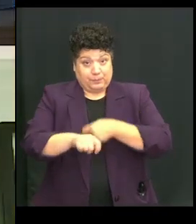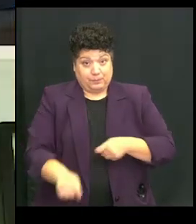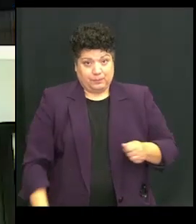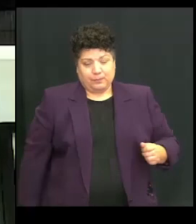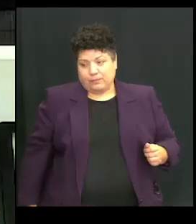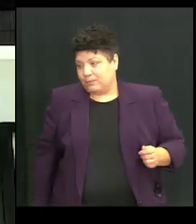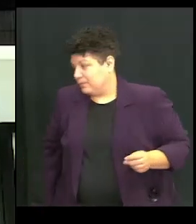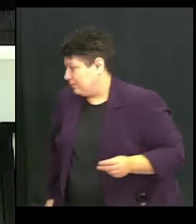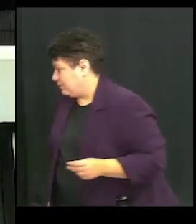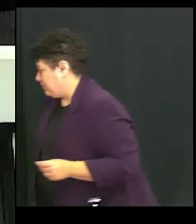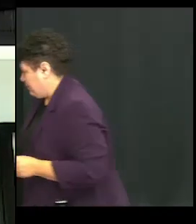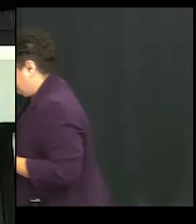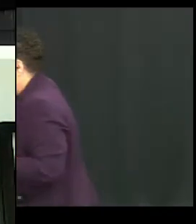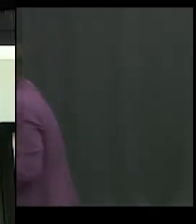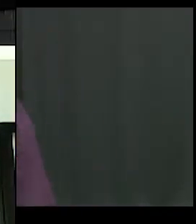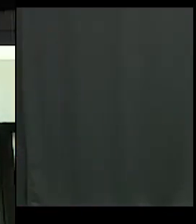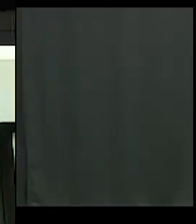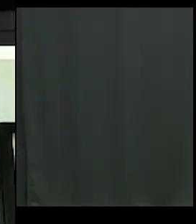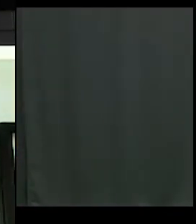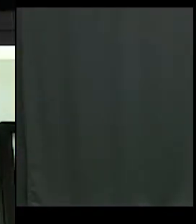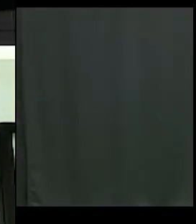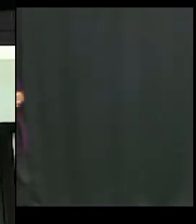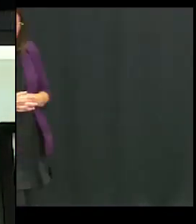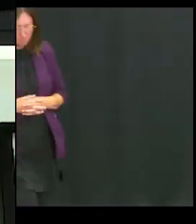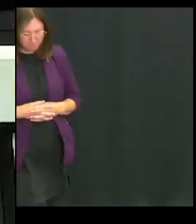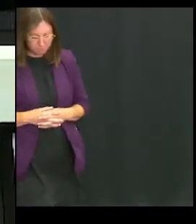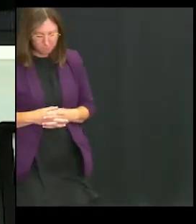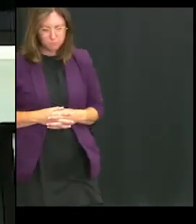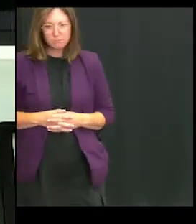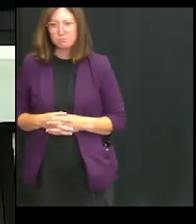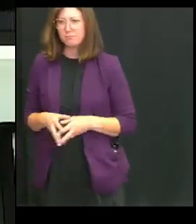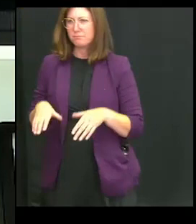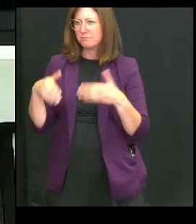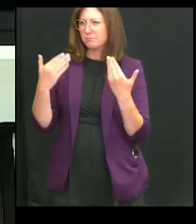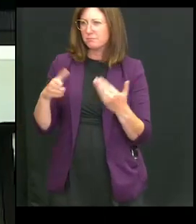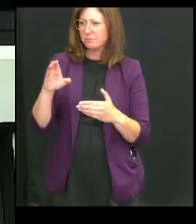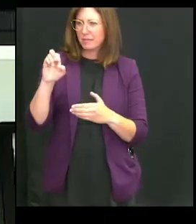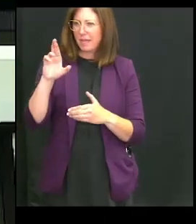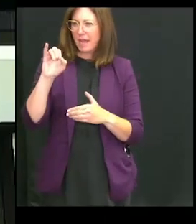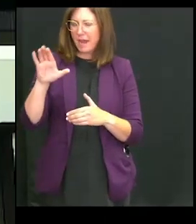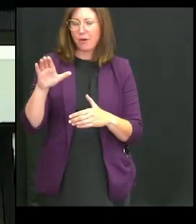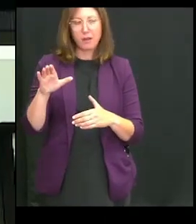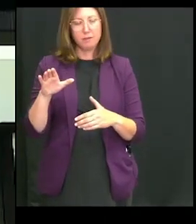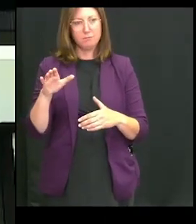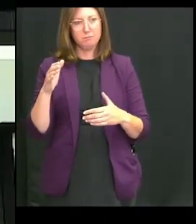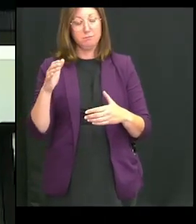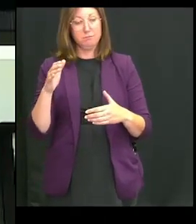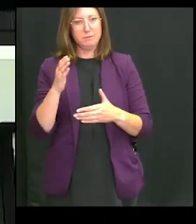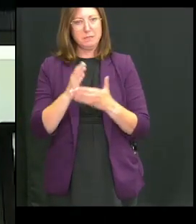Wow, Eric! I don't think I was expecting some of that, honestly.